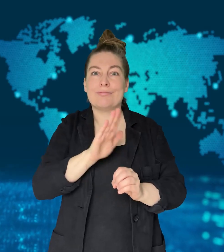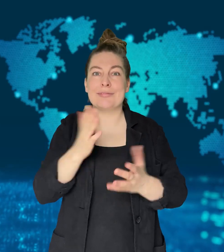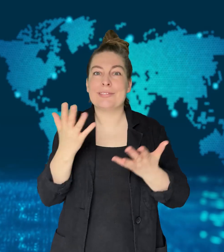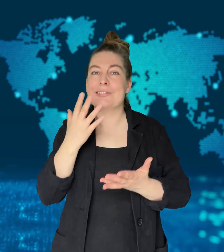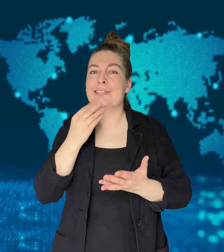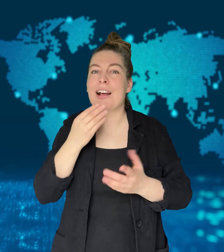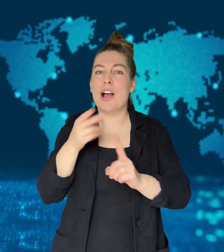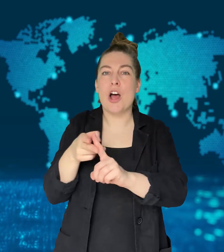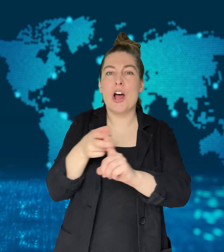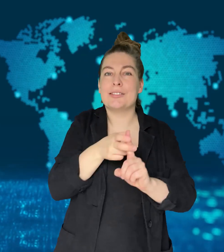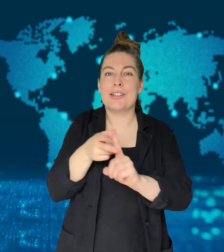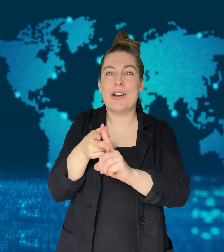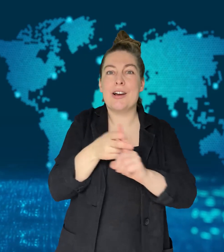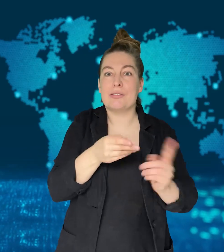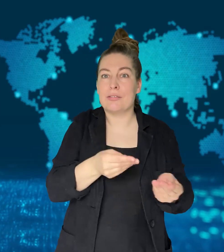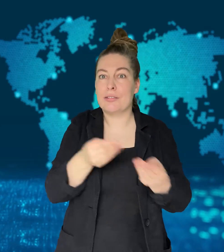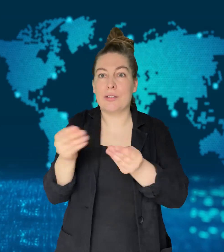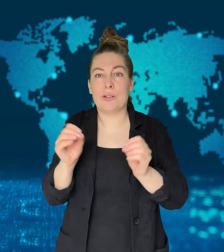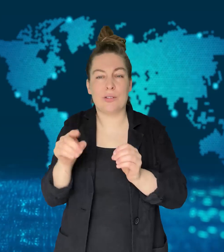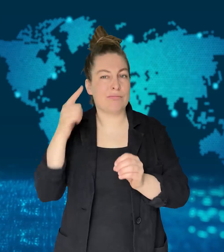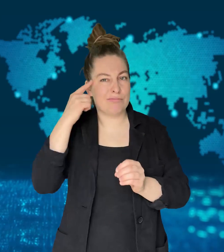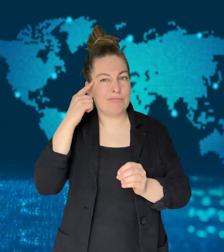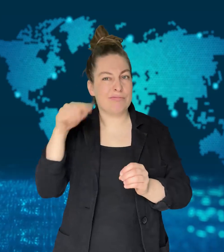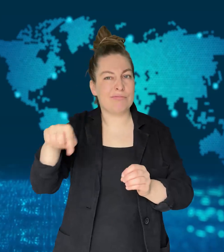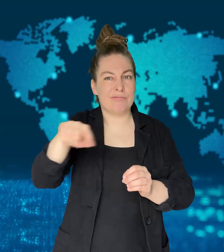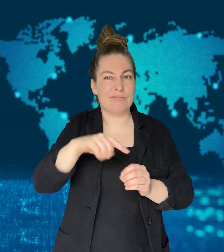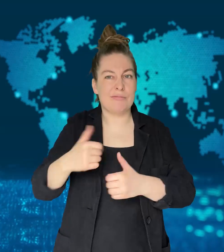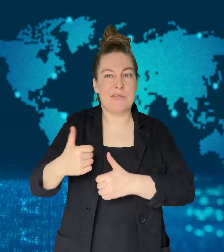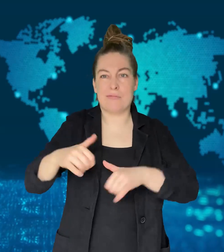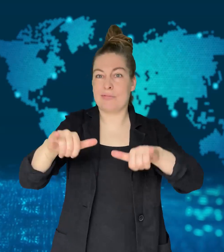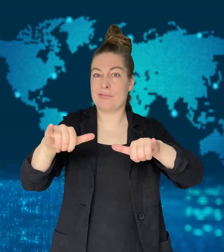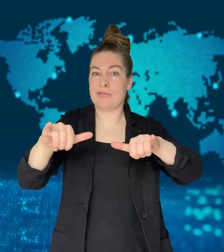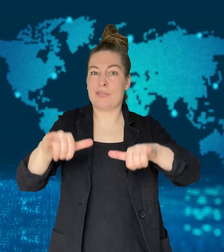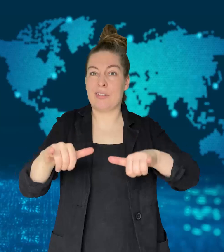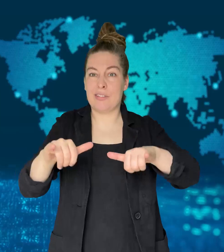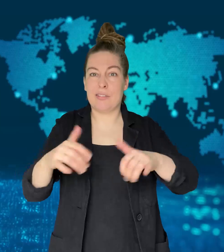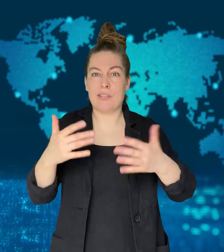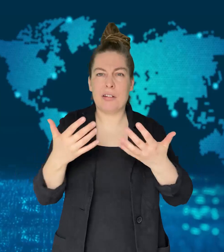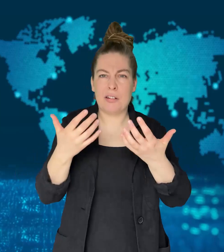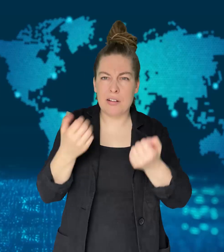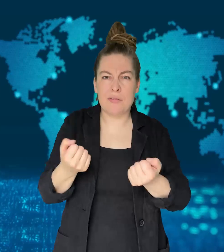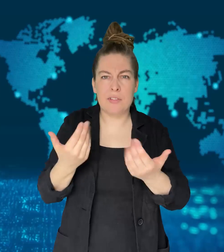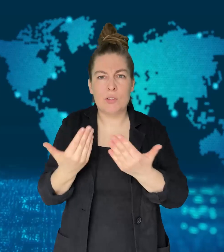if Hamas will not hand over all remaining hostages.